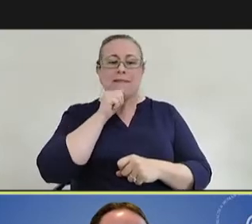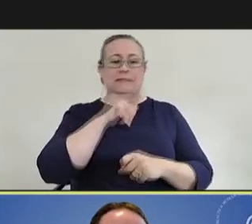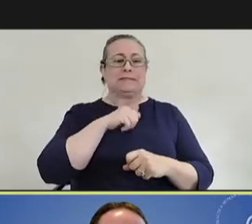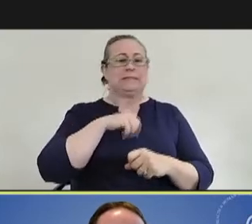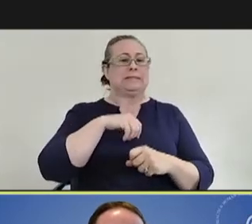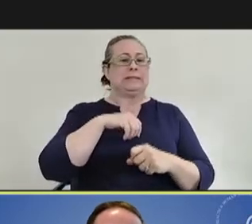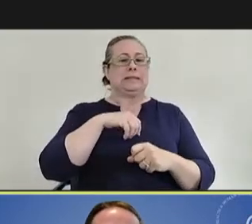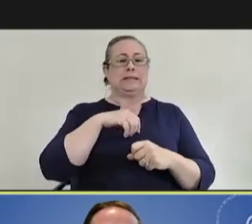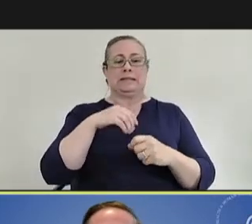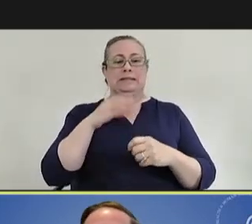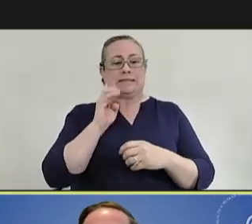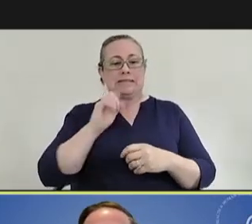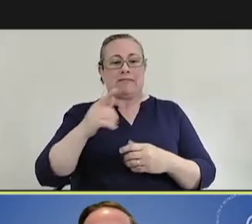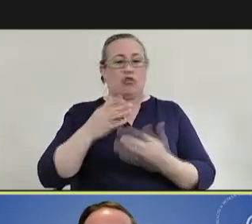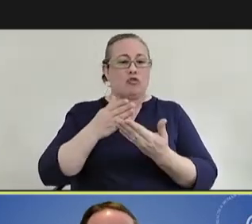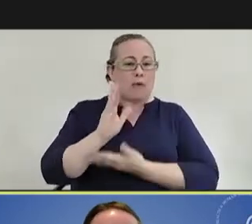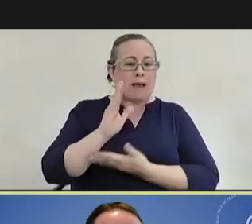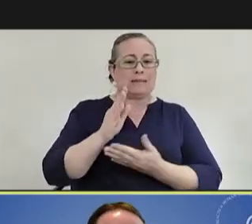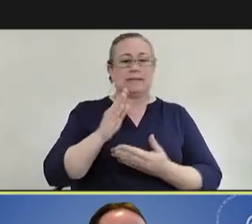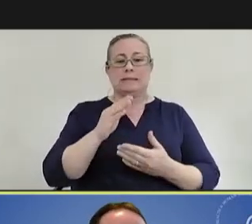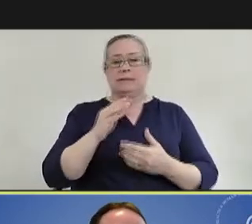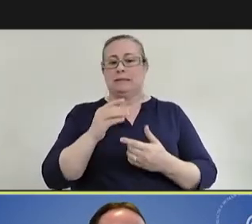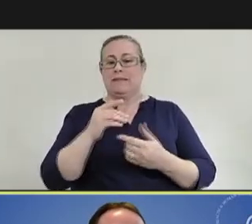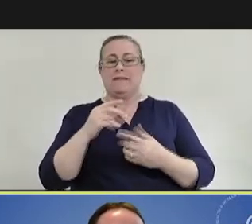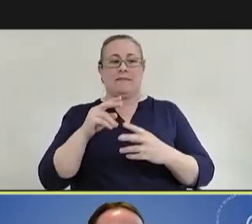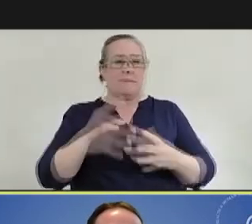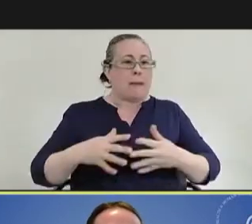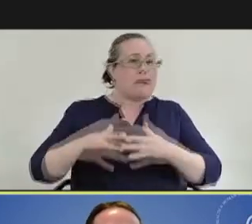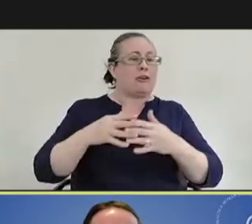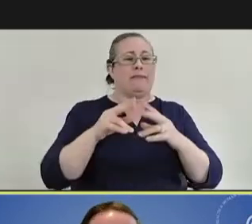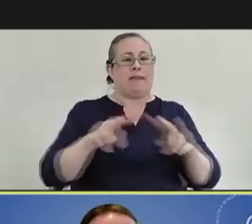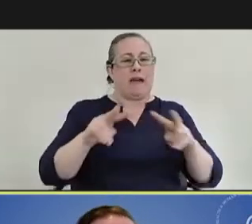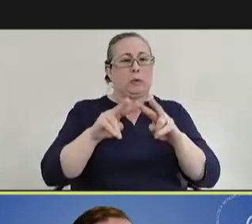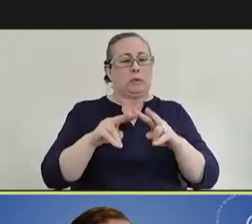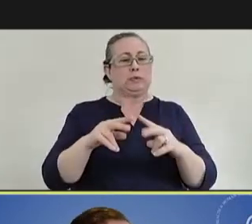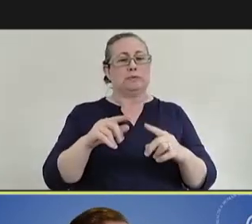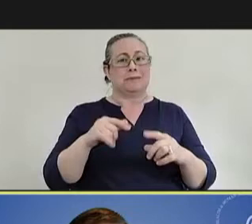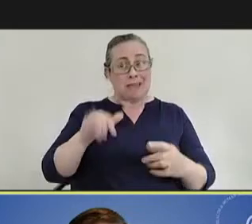And that's really what we're trying to do here, ensure that as we're deploying these systems,